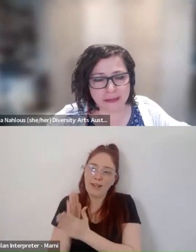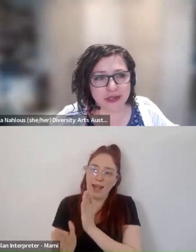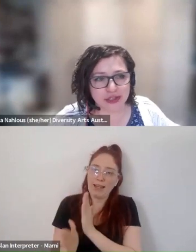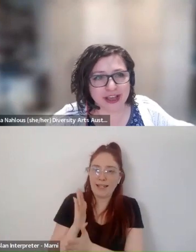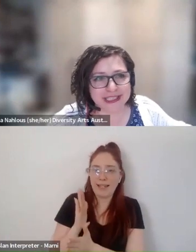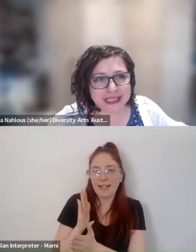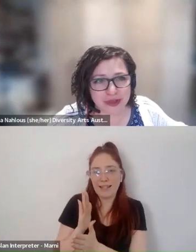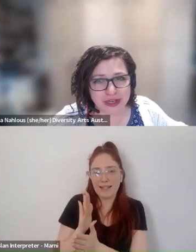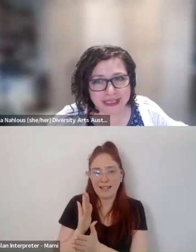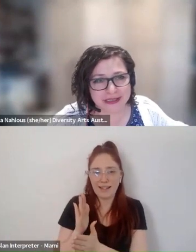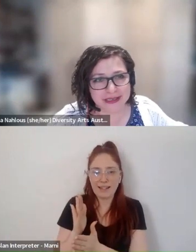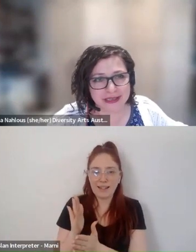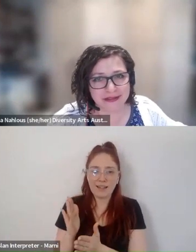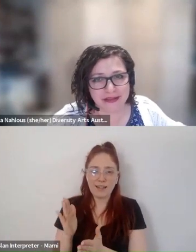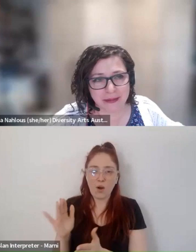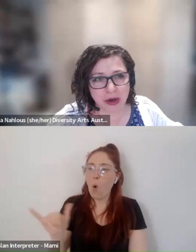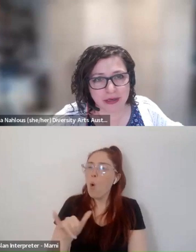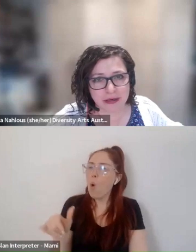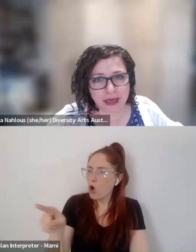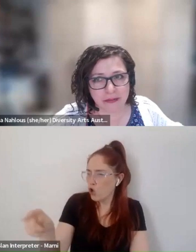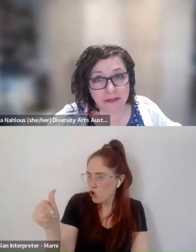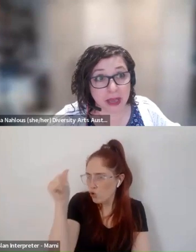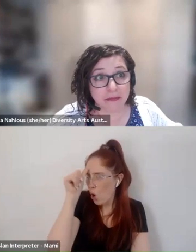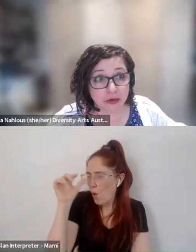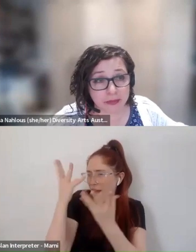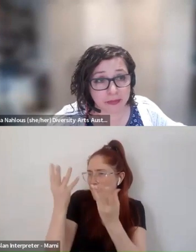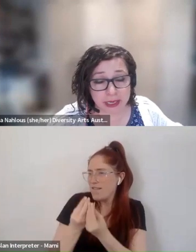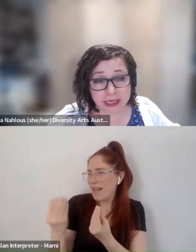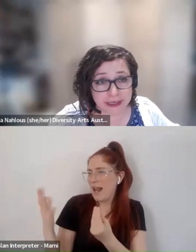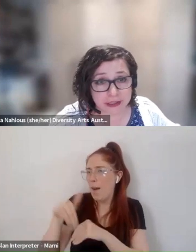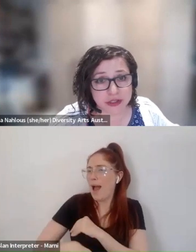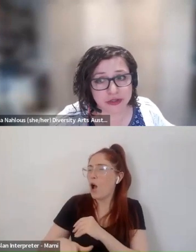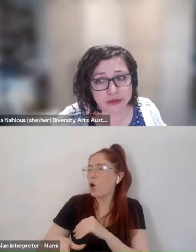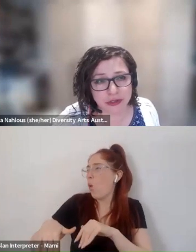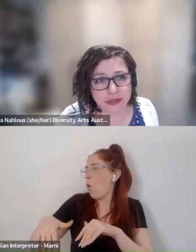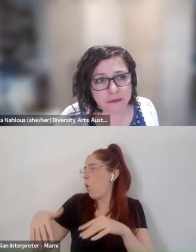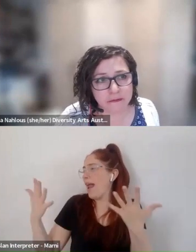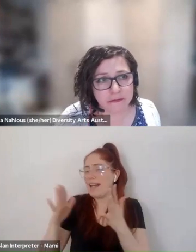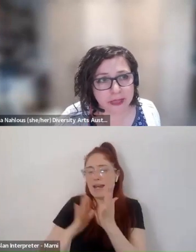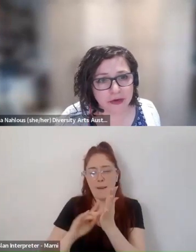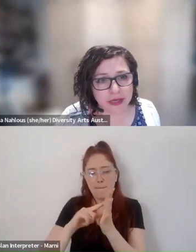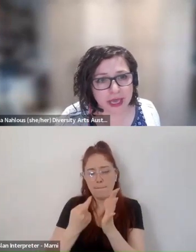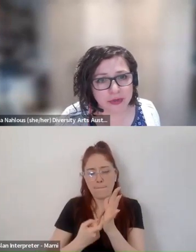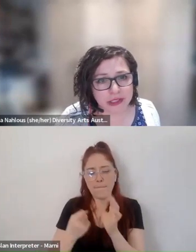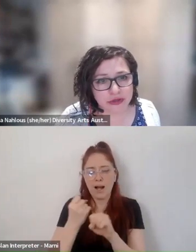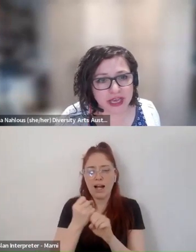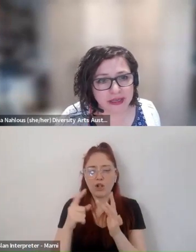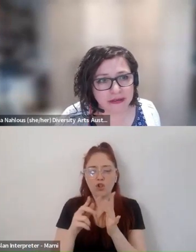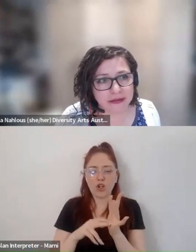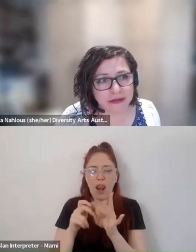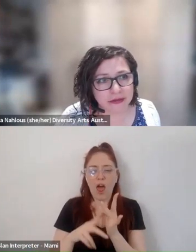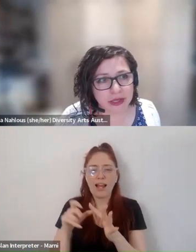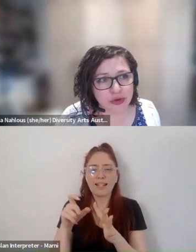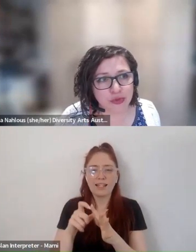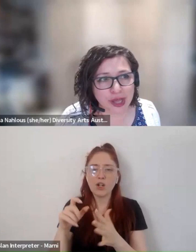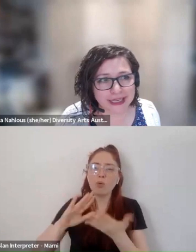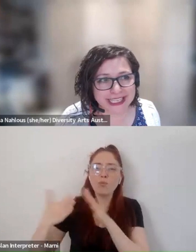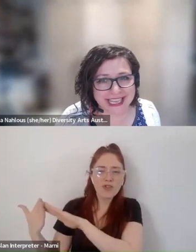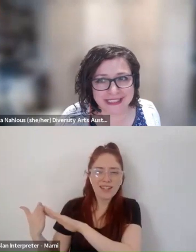marginalized communities that they might come from be connected to? How do we do that? And who would like to answer